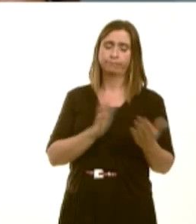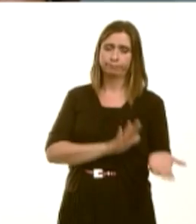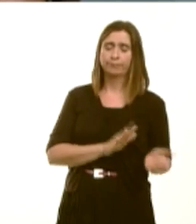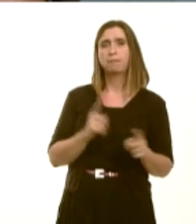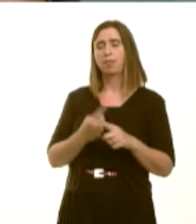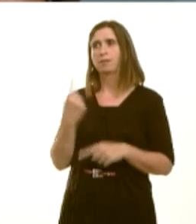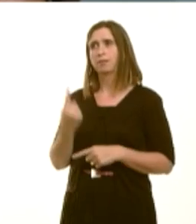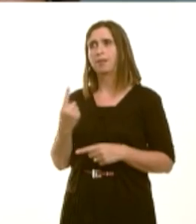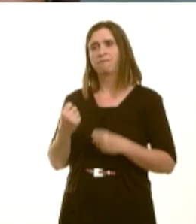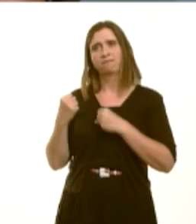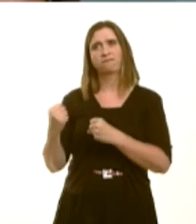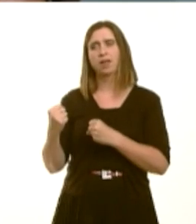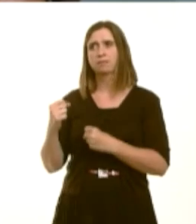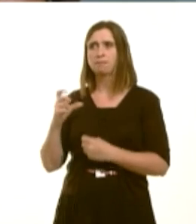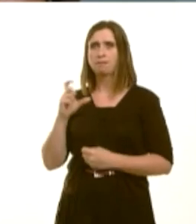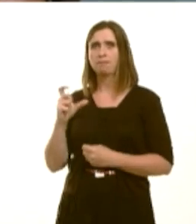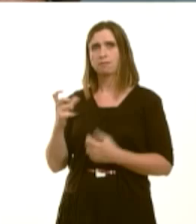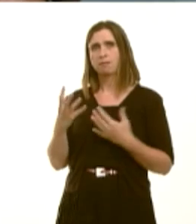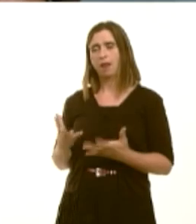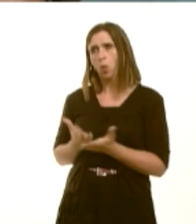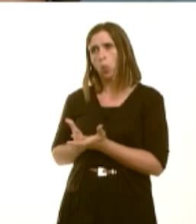obviously, and sheís got her own battle on at the moment. She is also uniquely placed